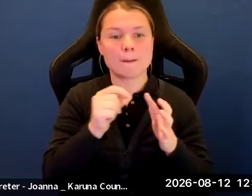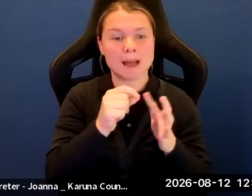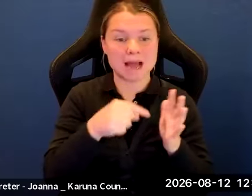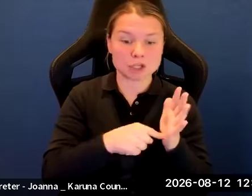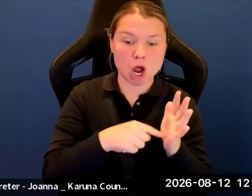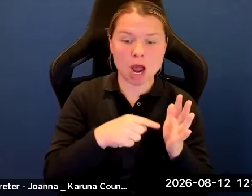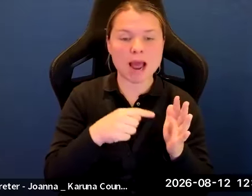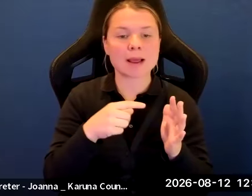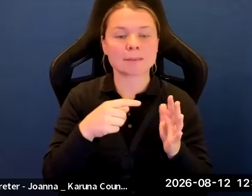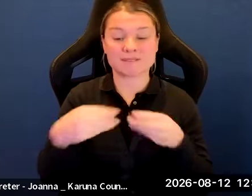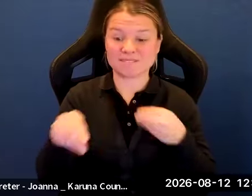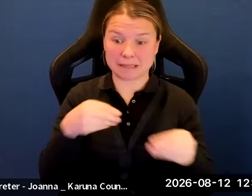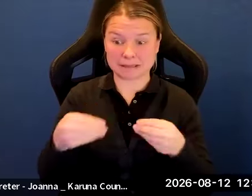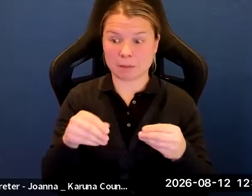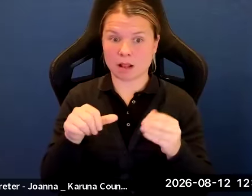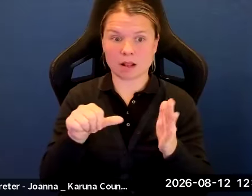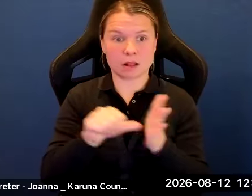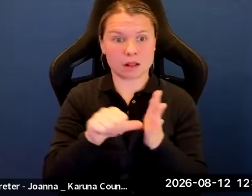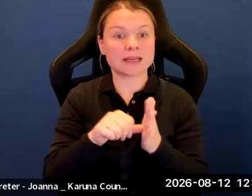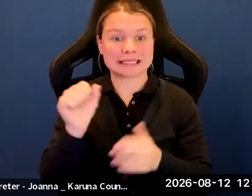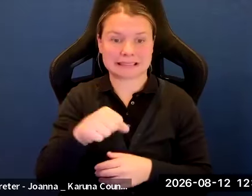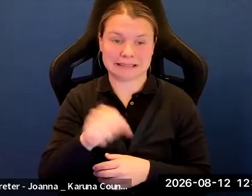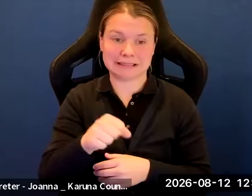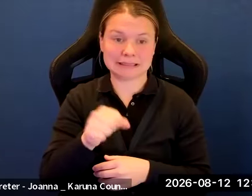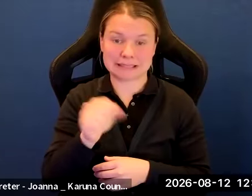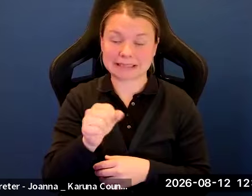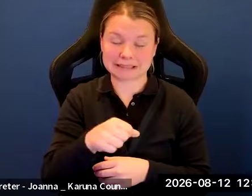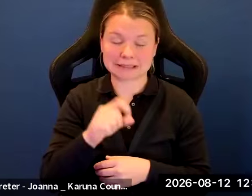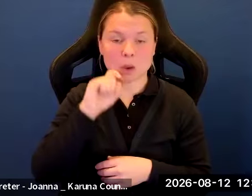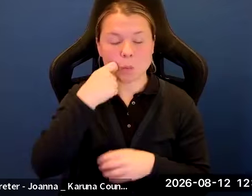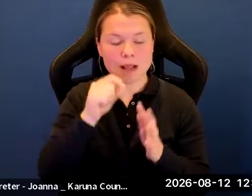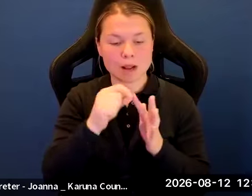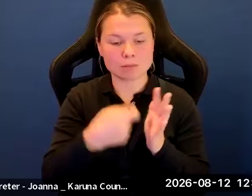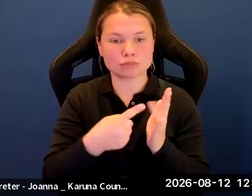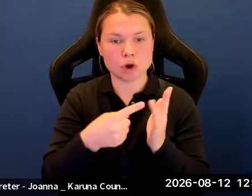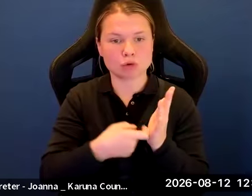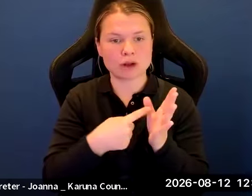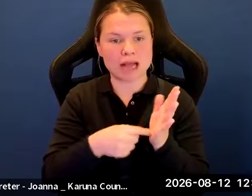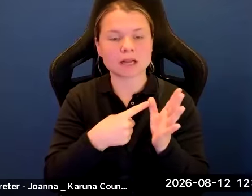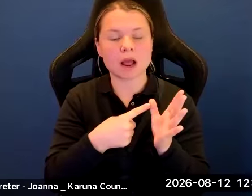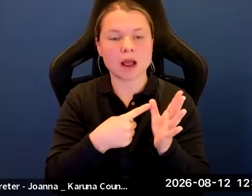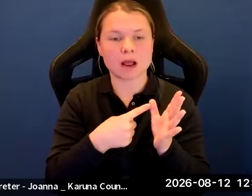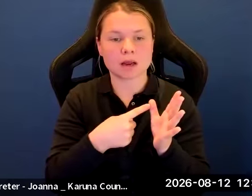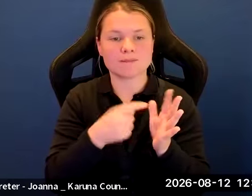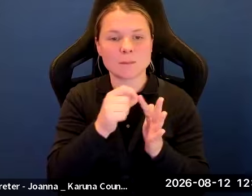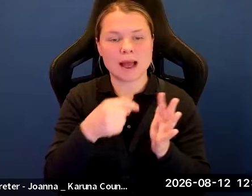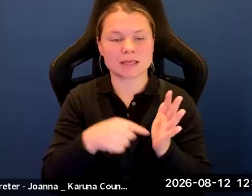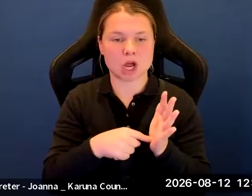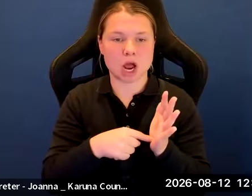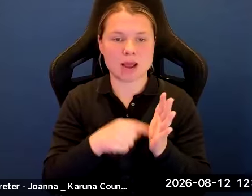and professional development will be pro rataed for part- time fellowships. So, yes,